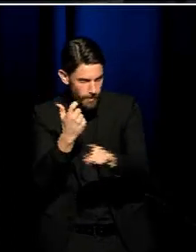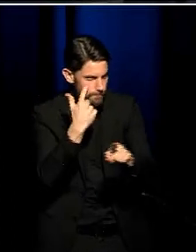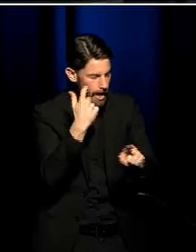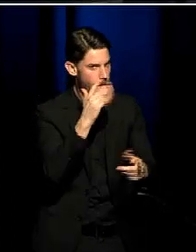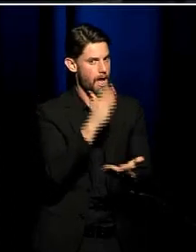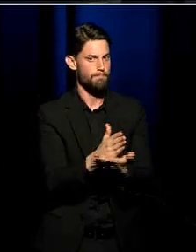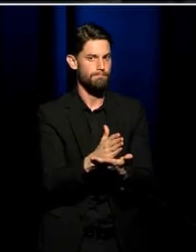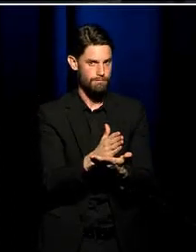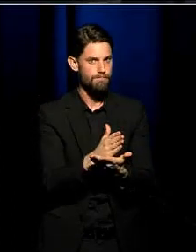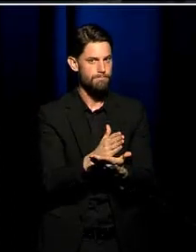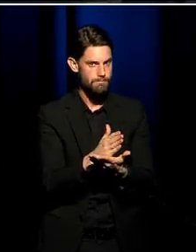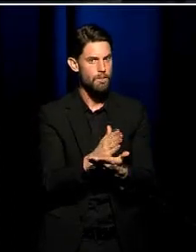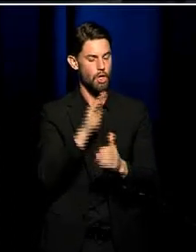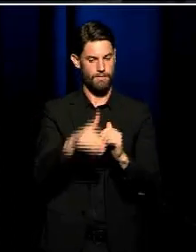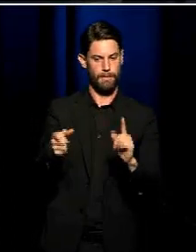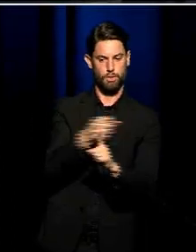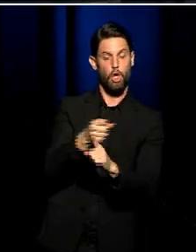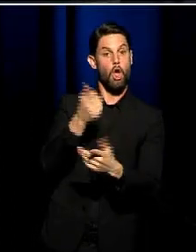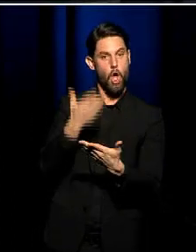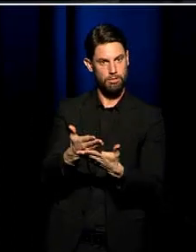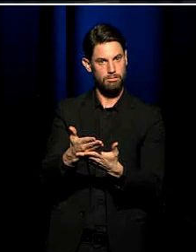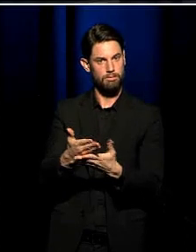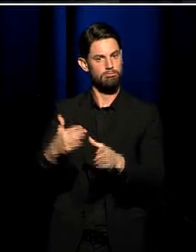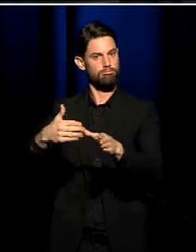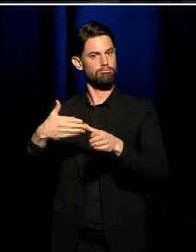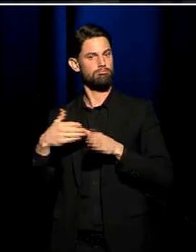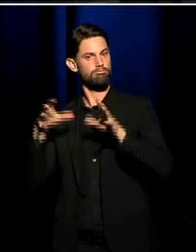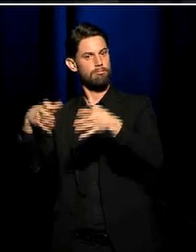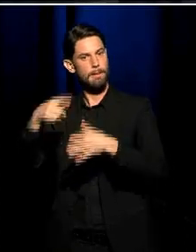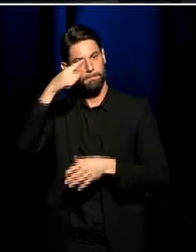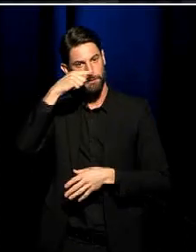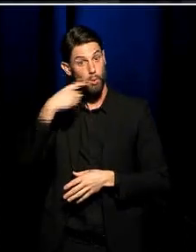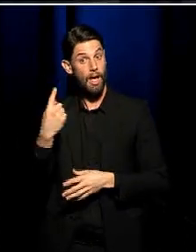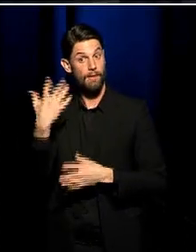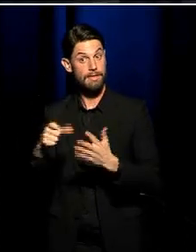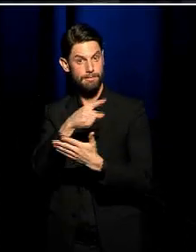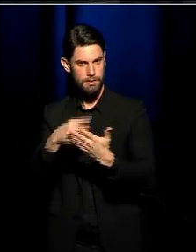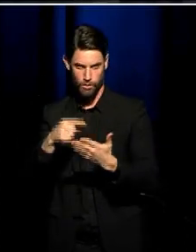instances of abuse of First Nations people with disability wherever it has